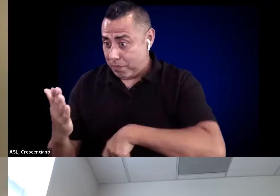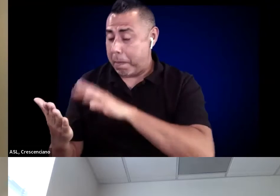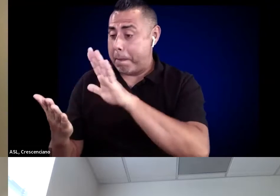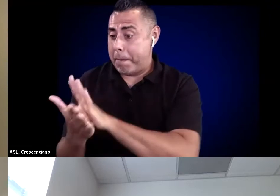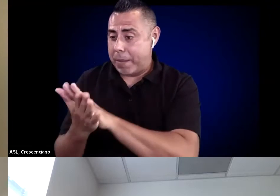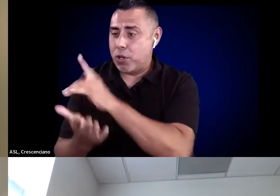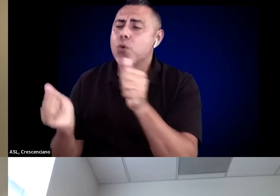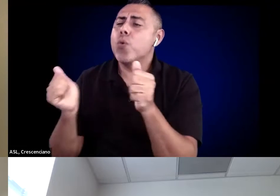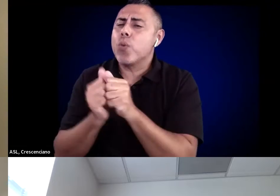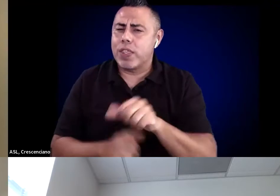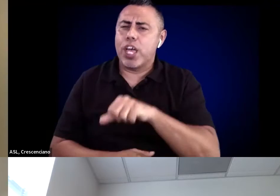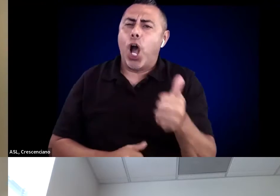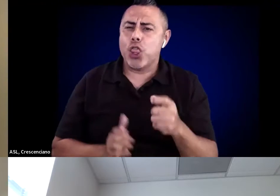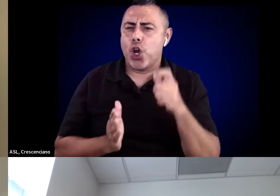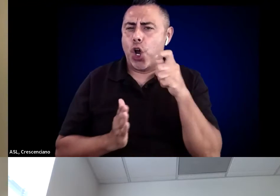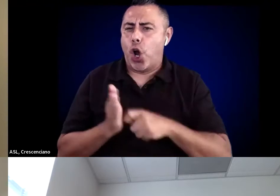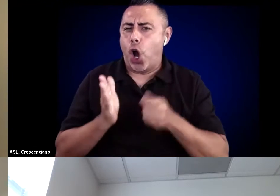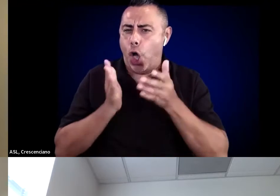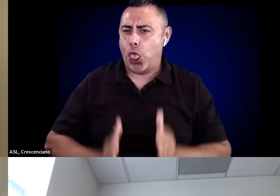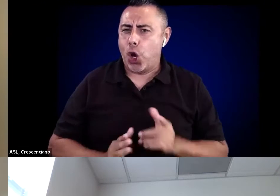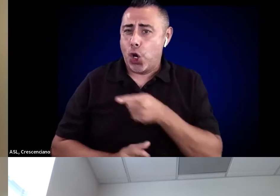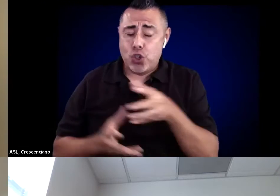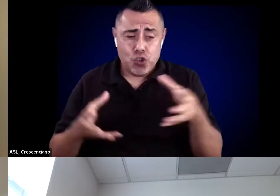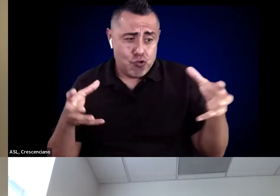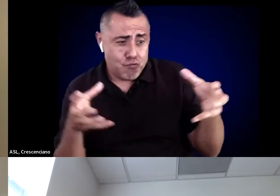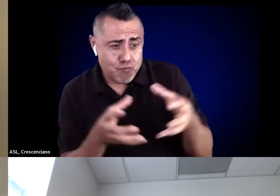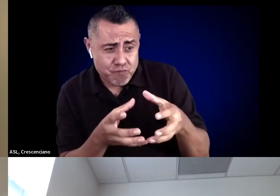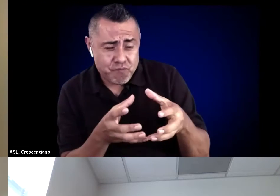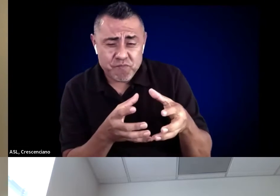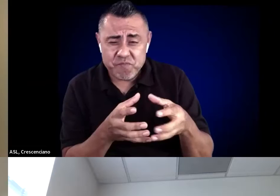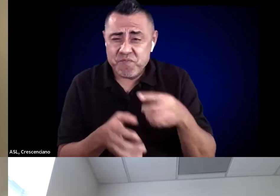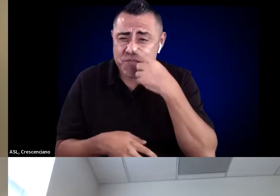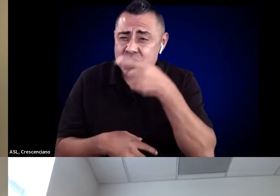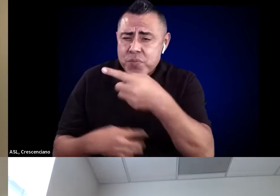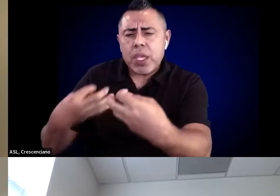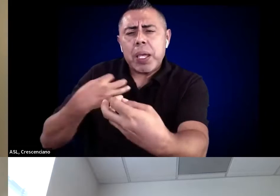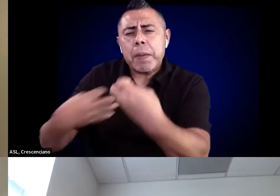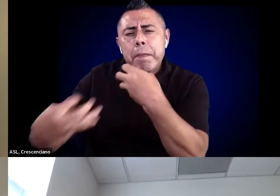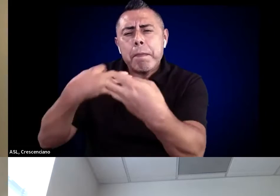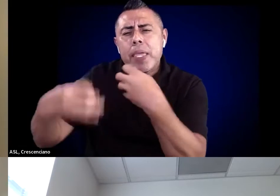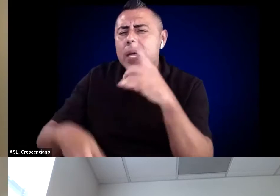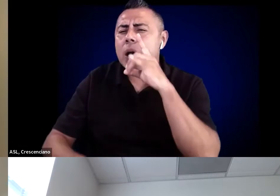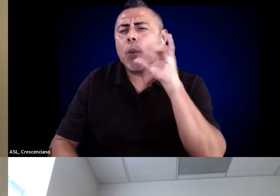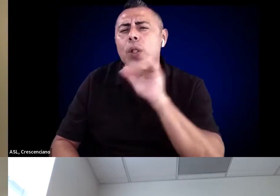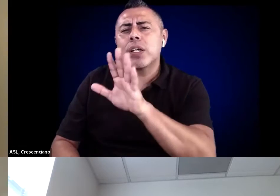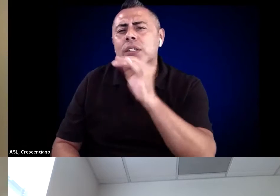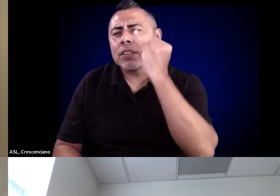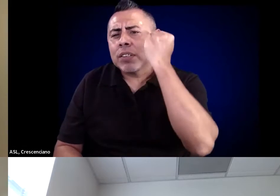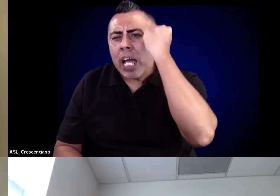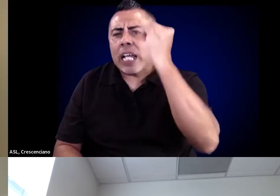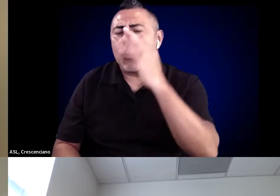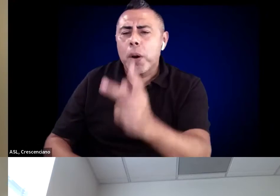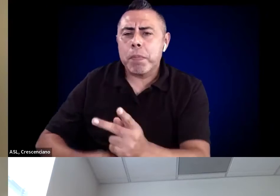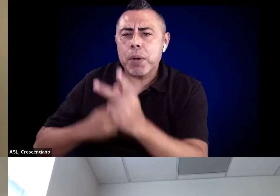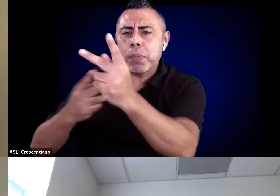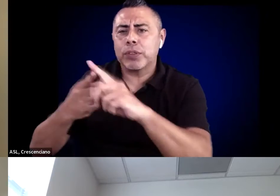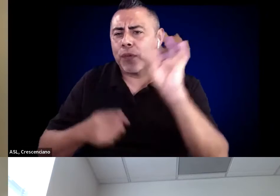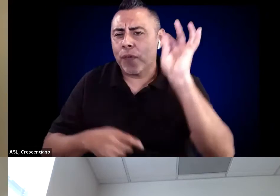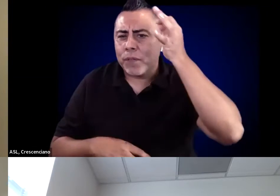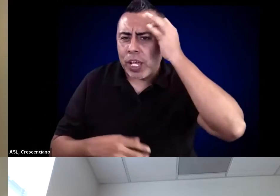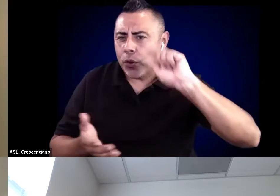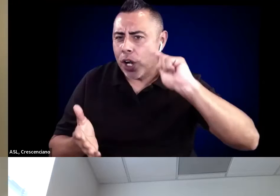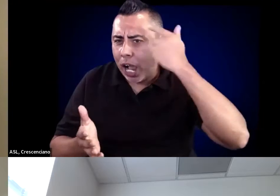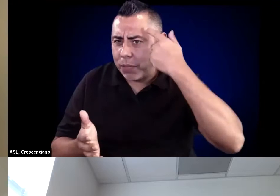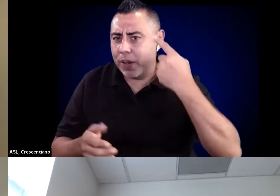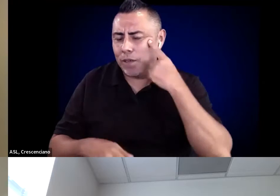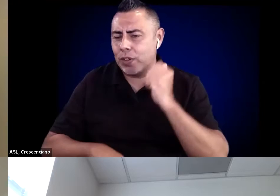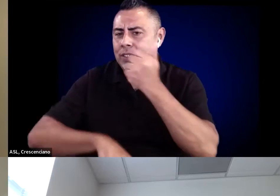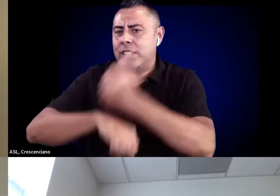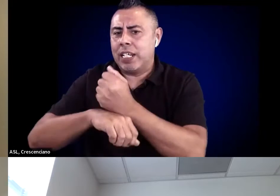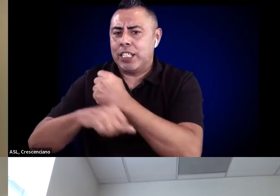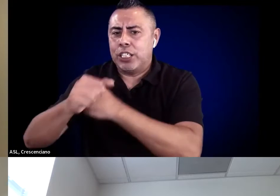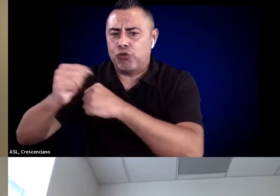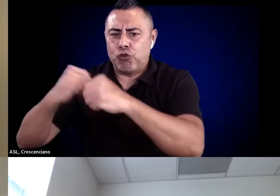Annabelle Lolinco (she/her): um maybe explain some of the proposals that you had particularly for Federal Government to enact infrastructure for translation of non English publications?